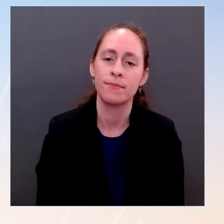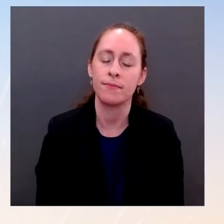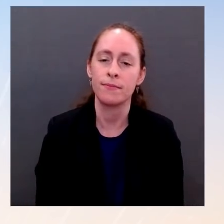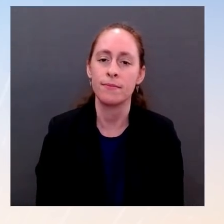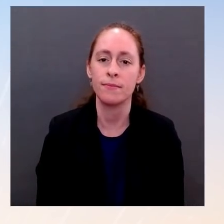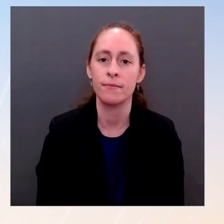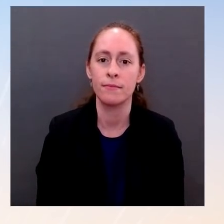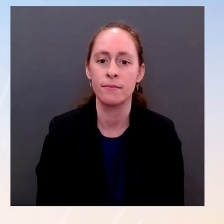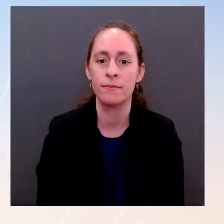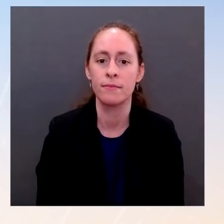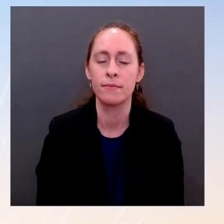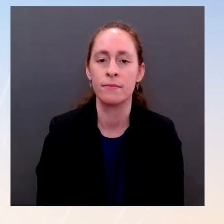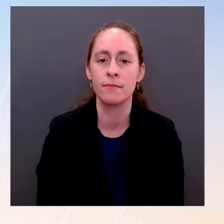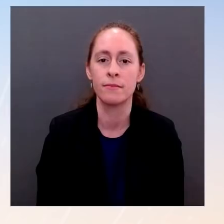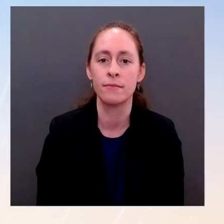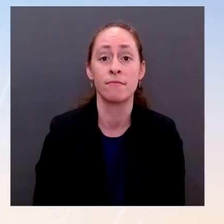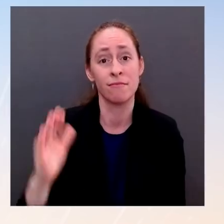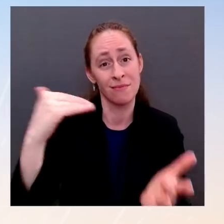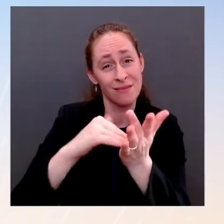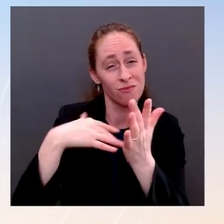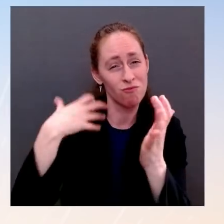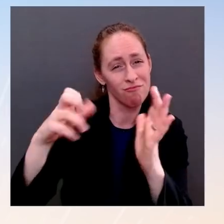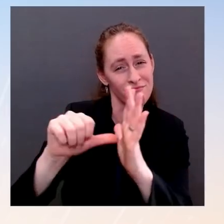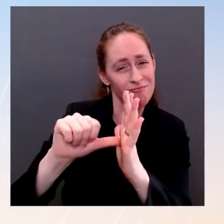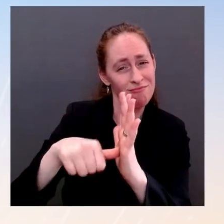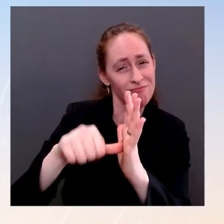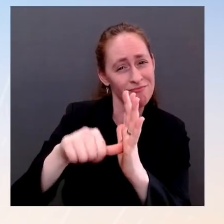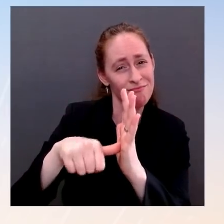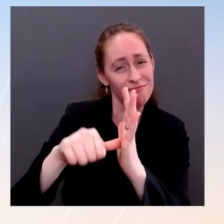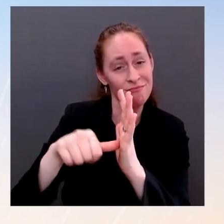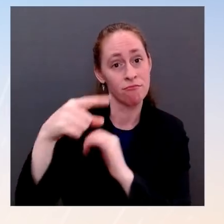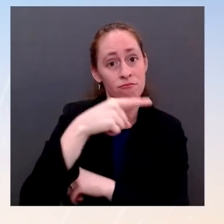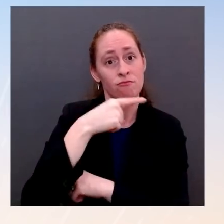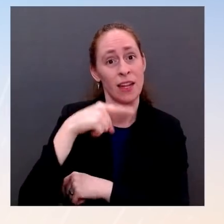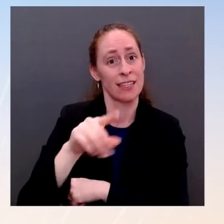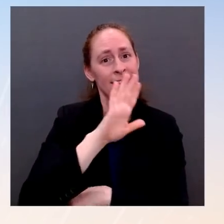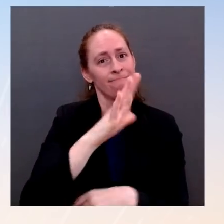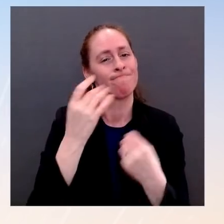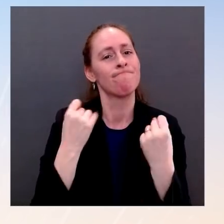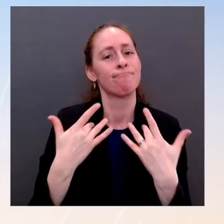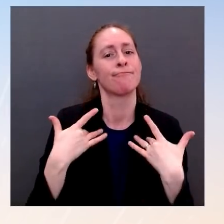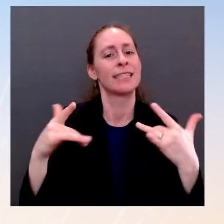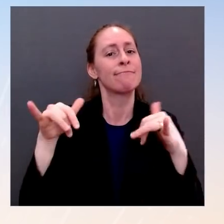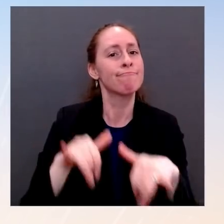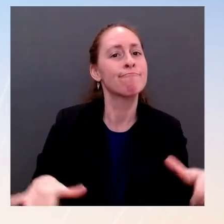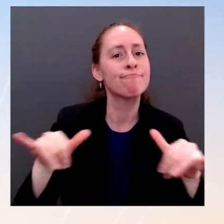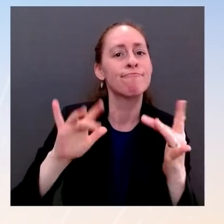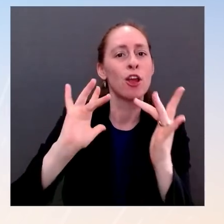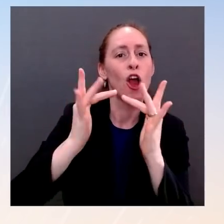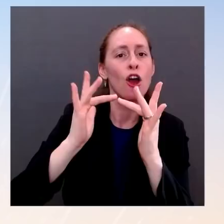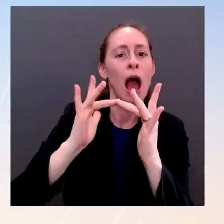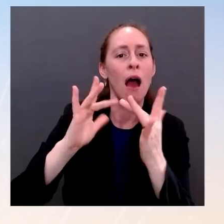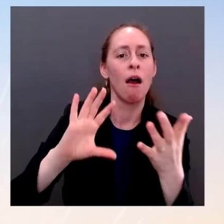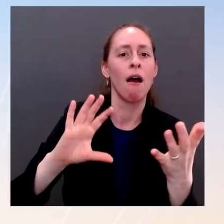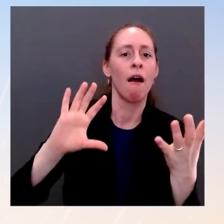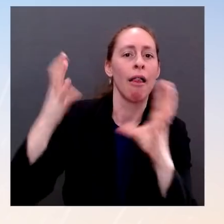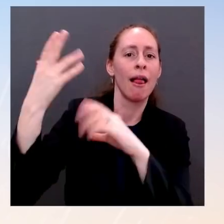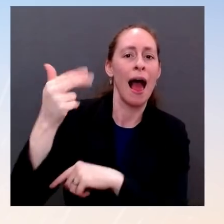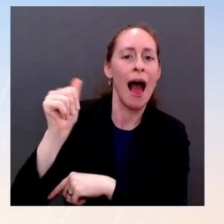whether that is influencing, coercing, or destabilizing. So we do expect that should Russia decide to proceed